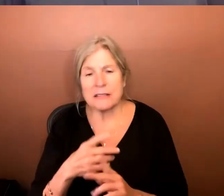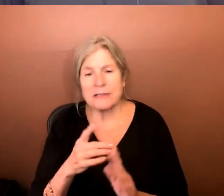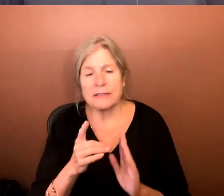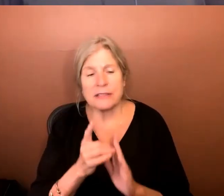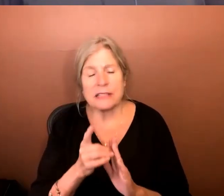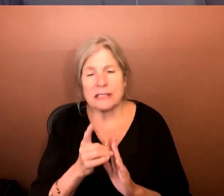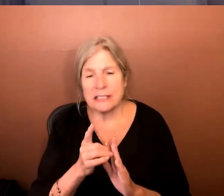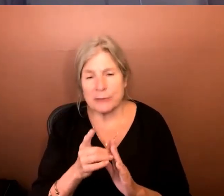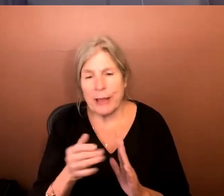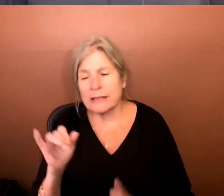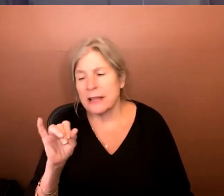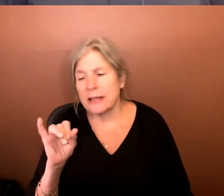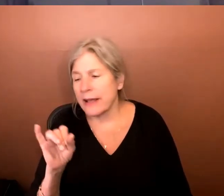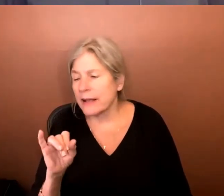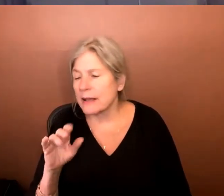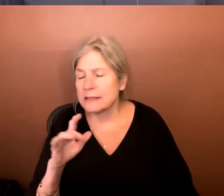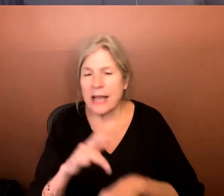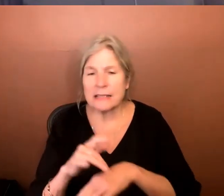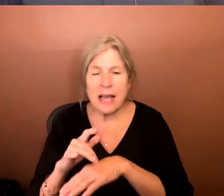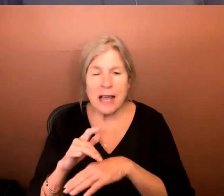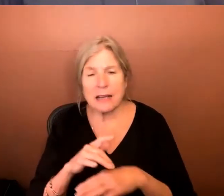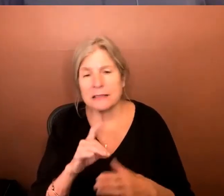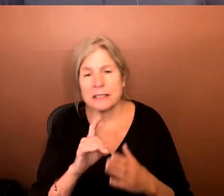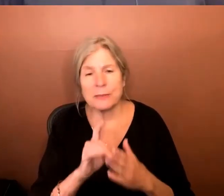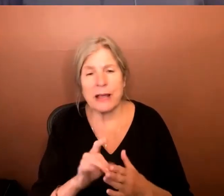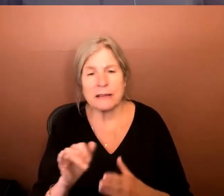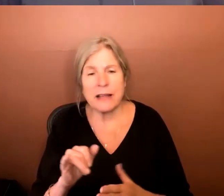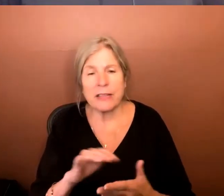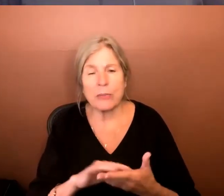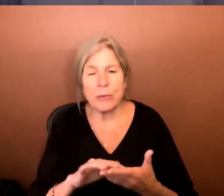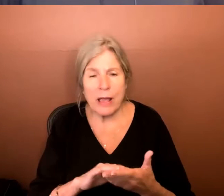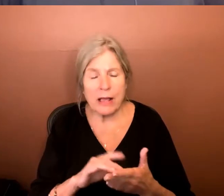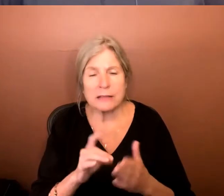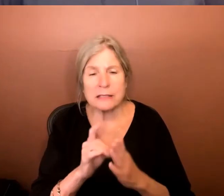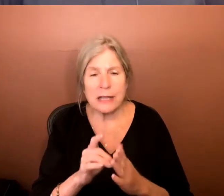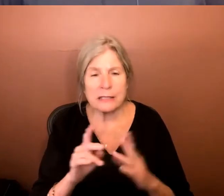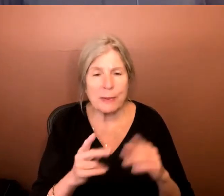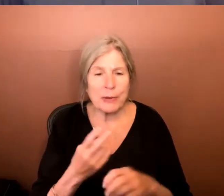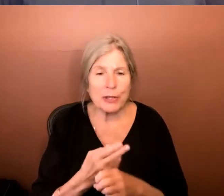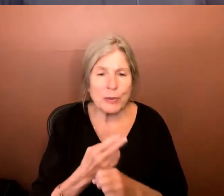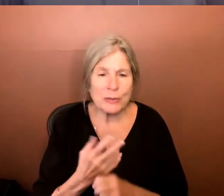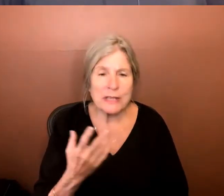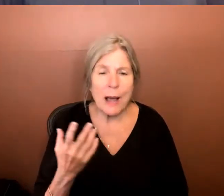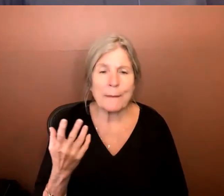such as tactile displays which are the Braille displays people use whereas haptic